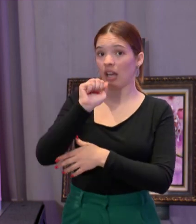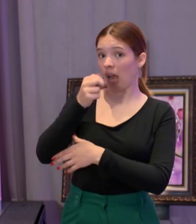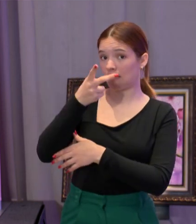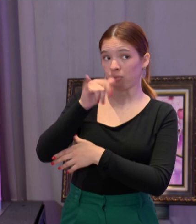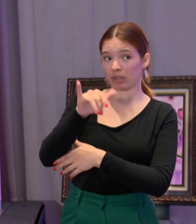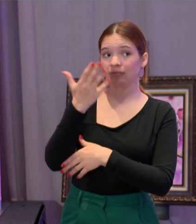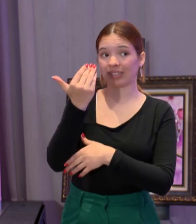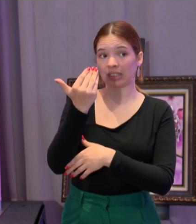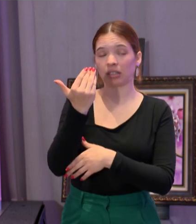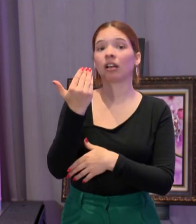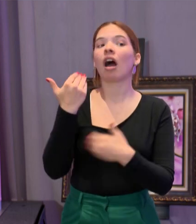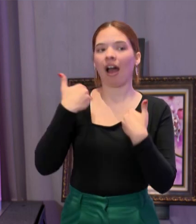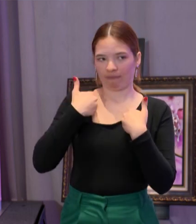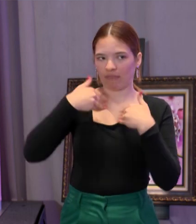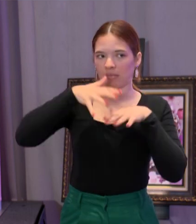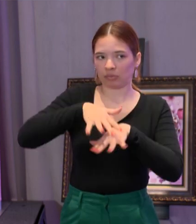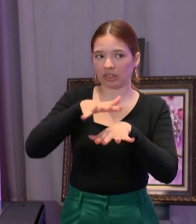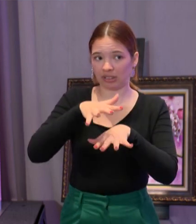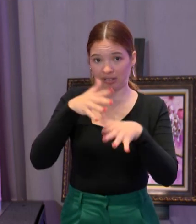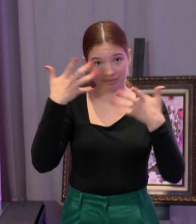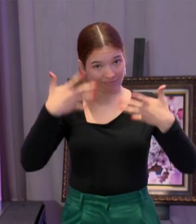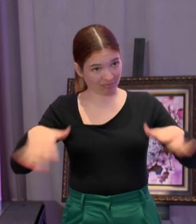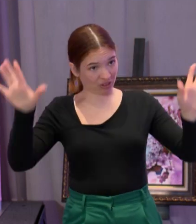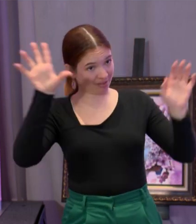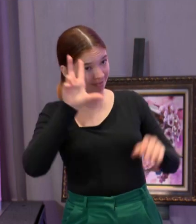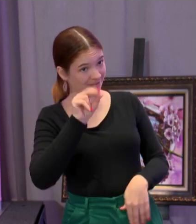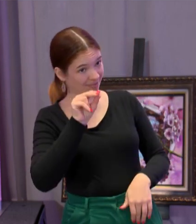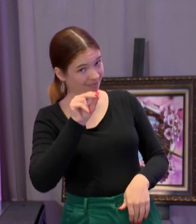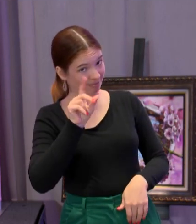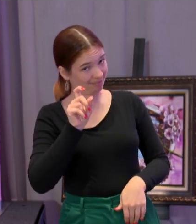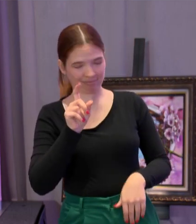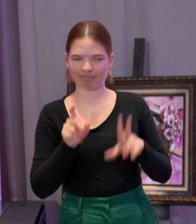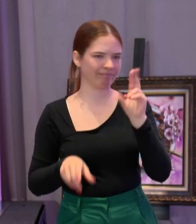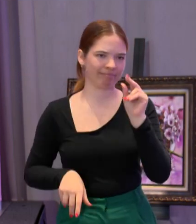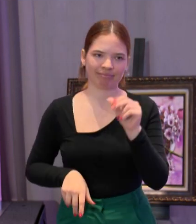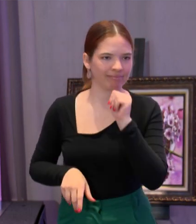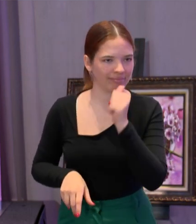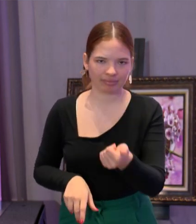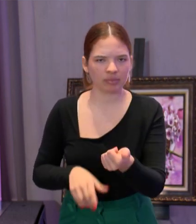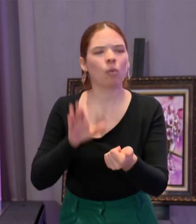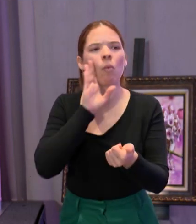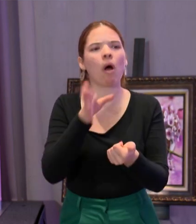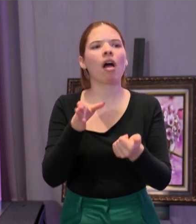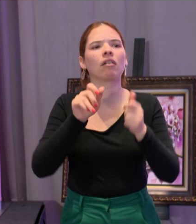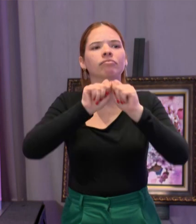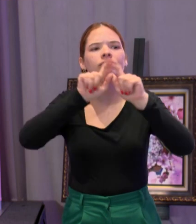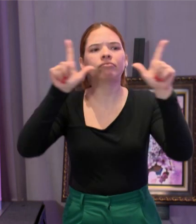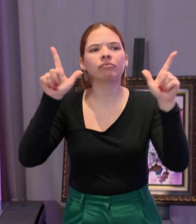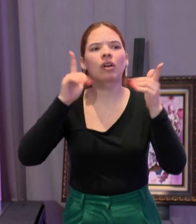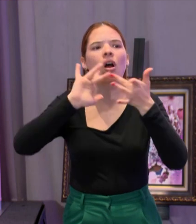AND IF YOU THINK WE'RE GOING TO STOP THERE, WE WON'T. BECAUSE WE WILL BE BROADCASTING